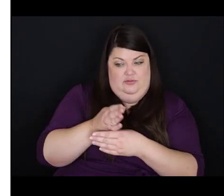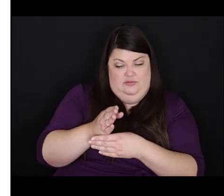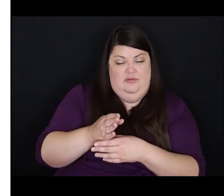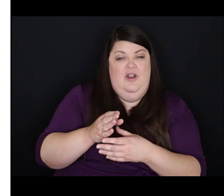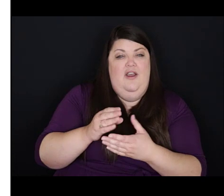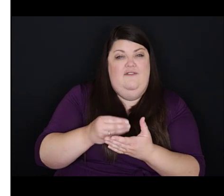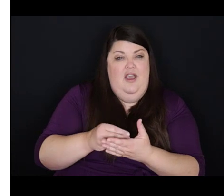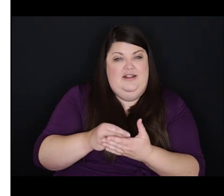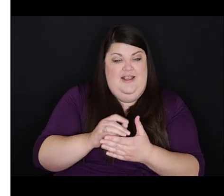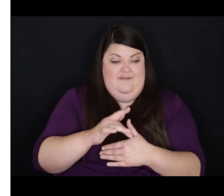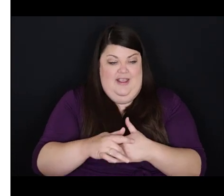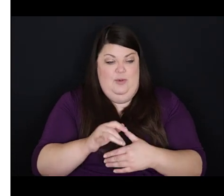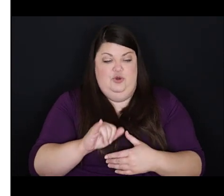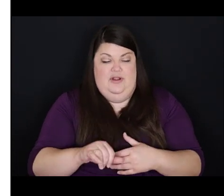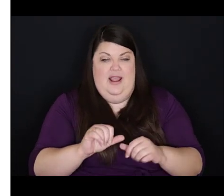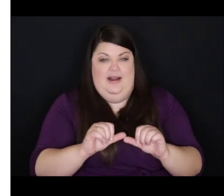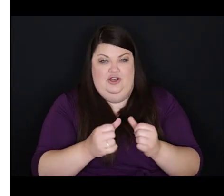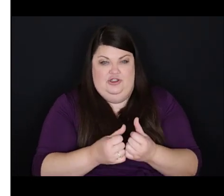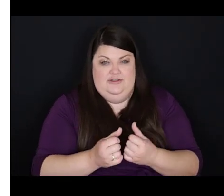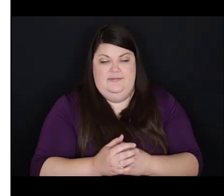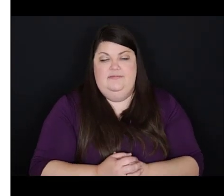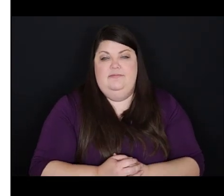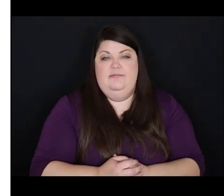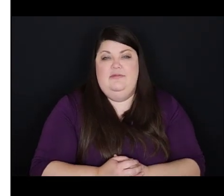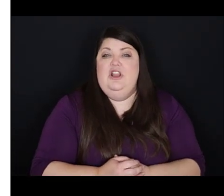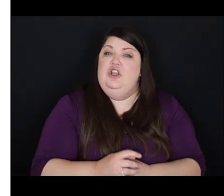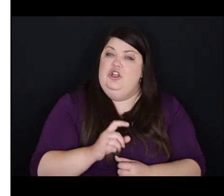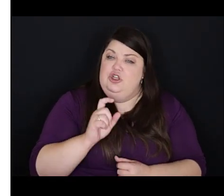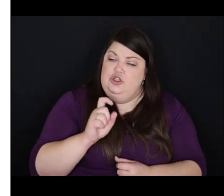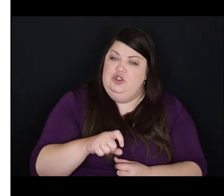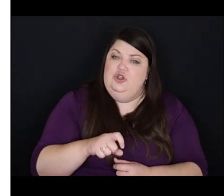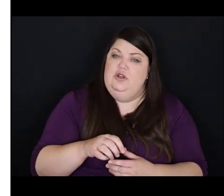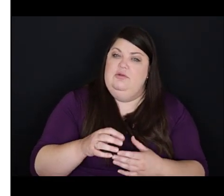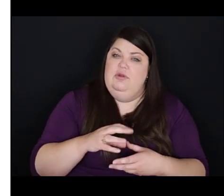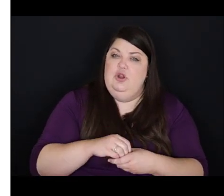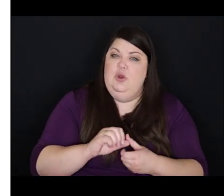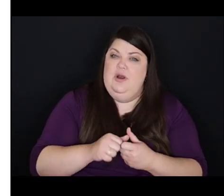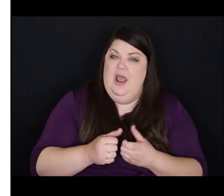It should include how the services are expected to lead to or contribute to the